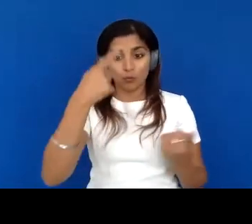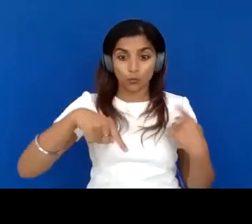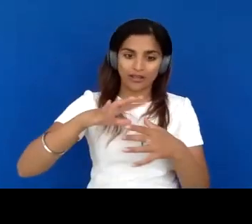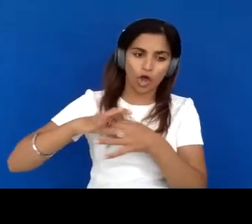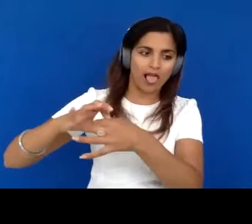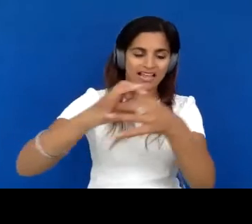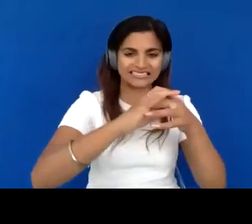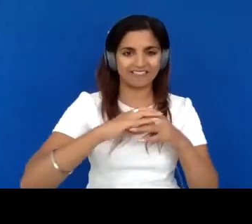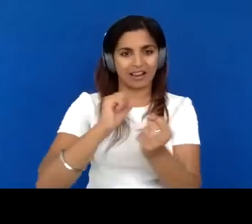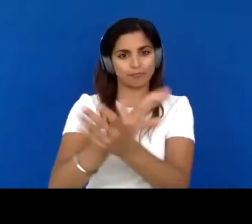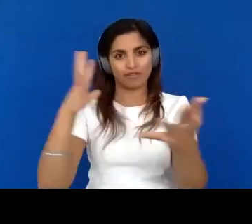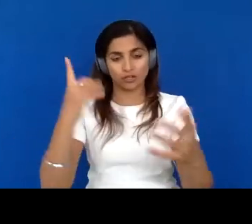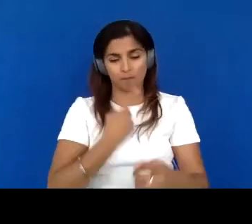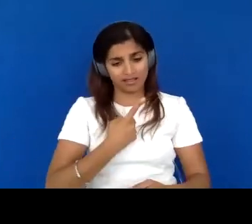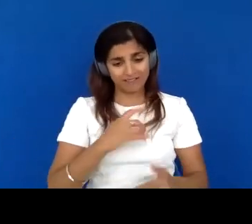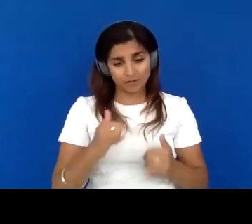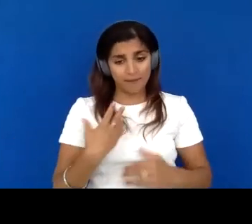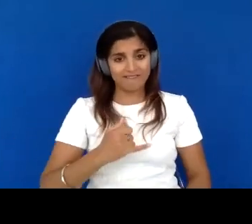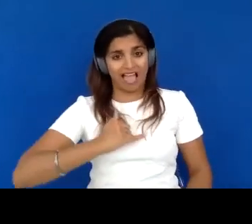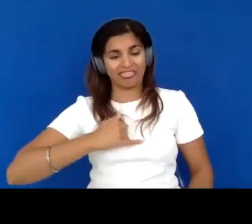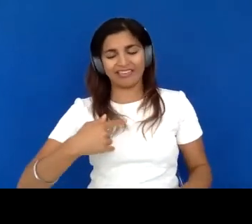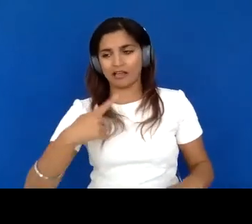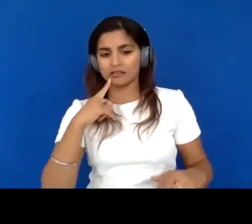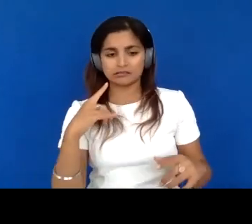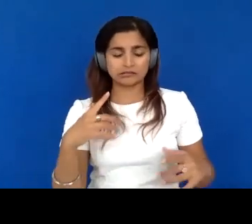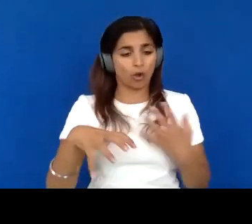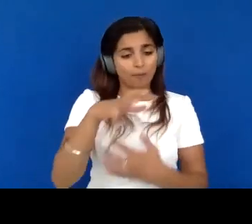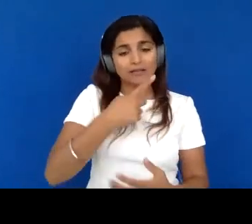of my own as I do this work and I'm also painfully aware that this crisis still